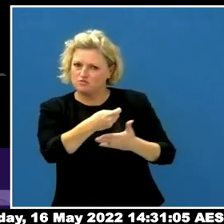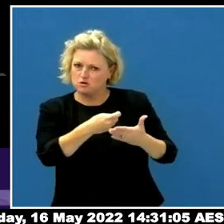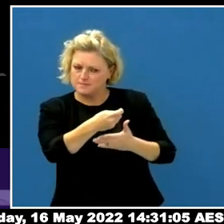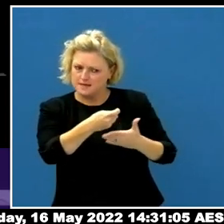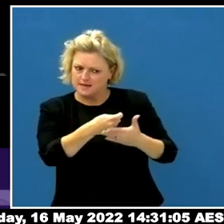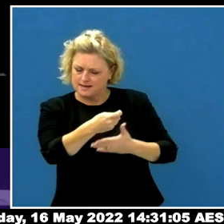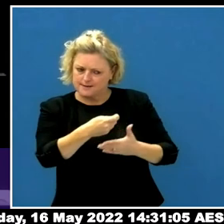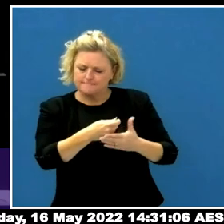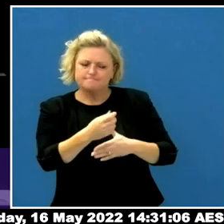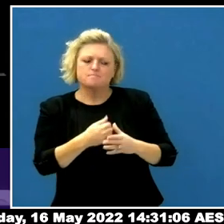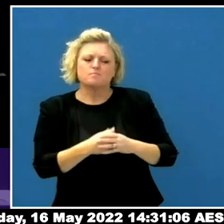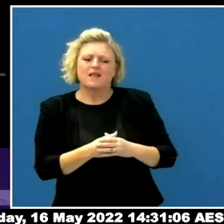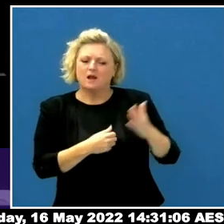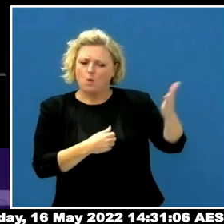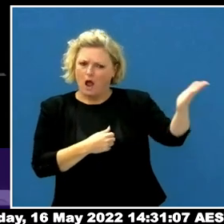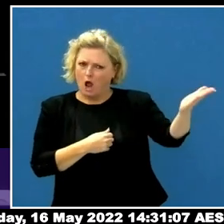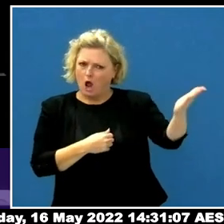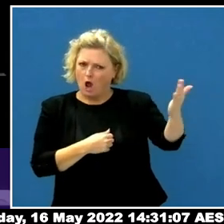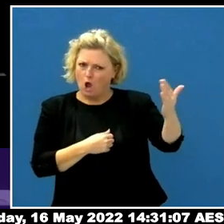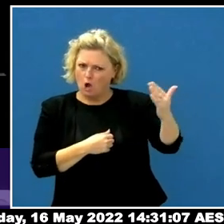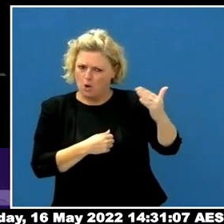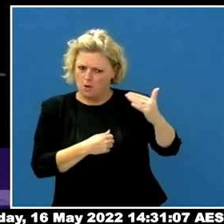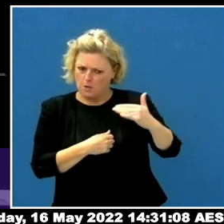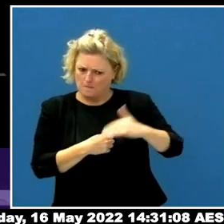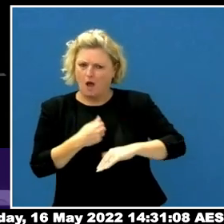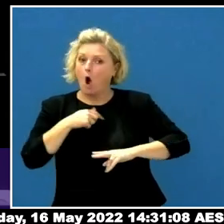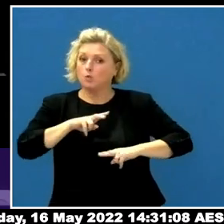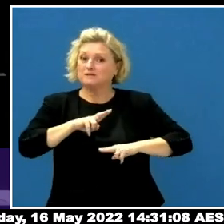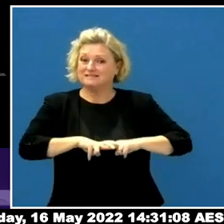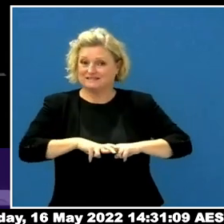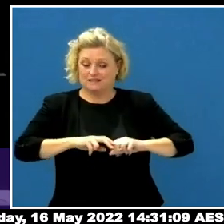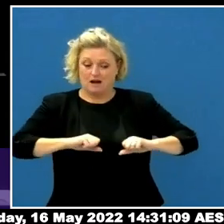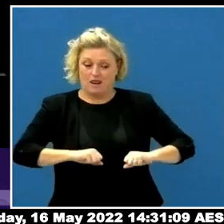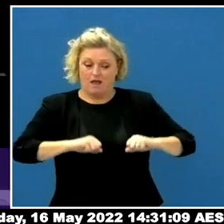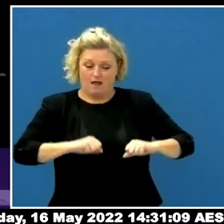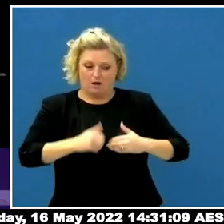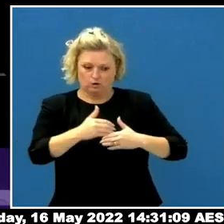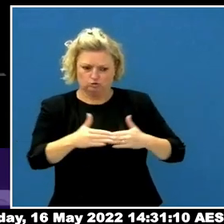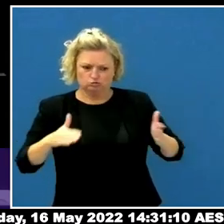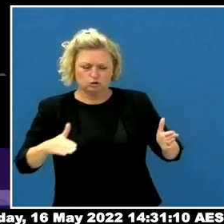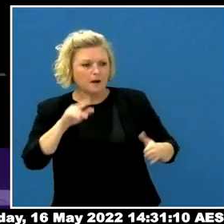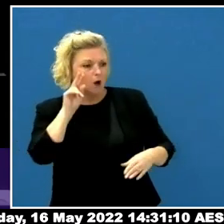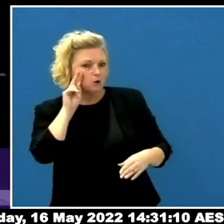to my driveway, and I went to walk outside and the bus drove off and back around the